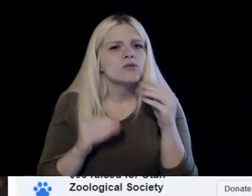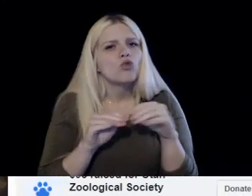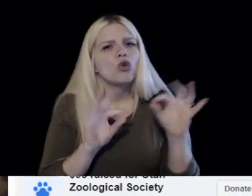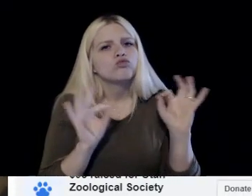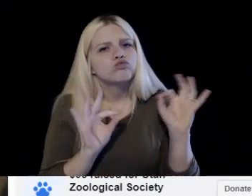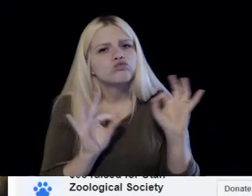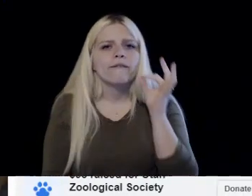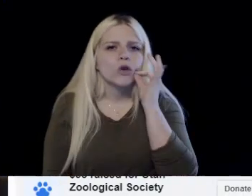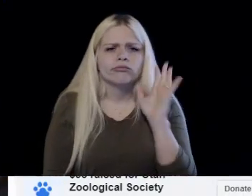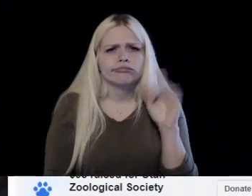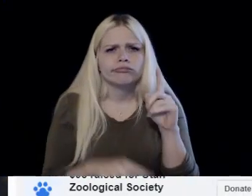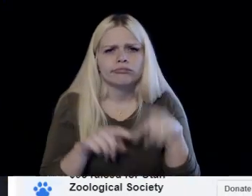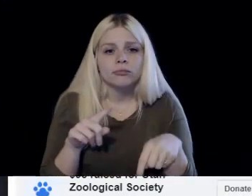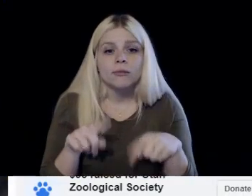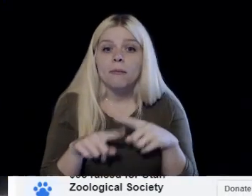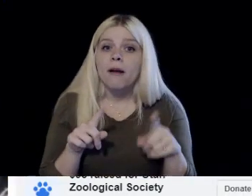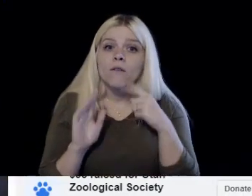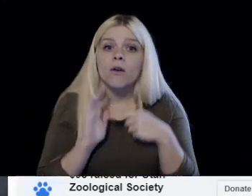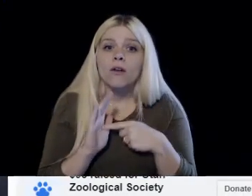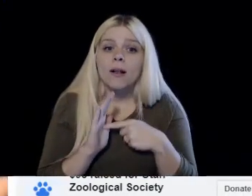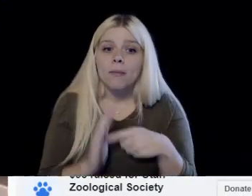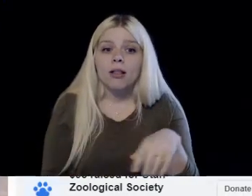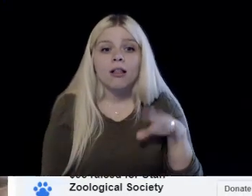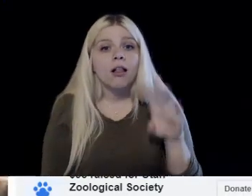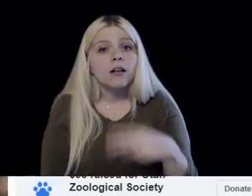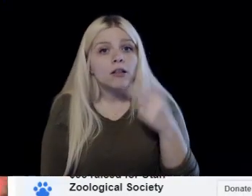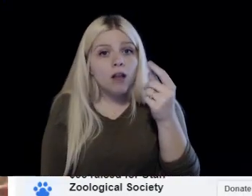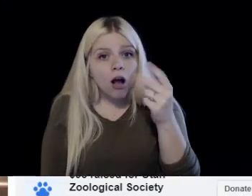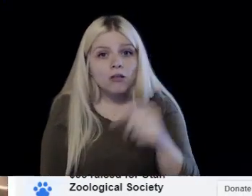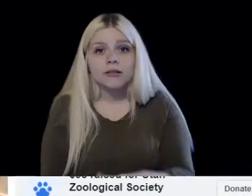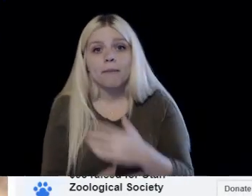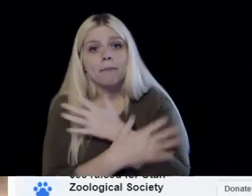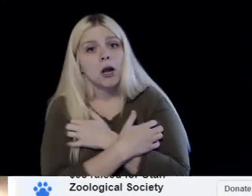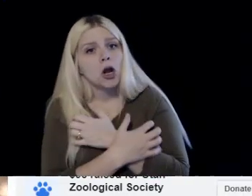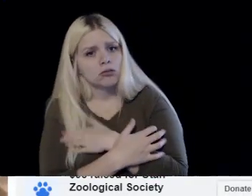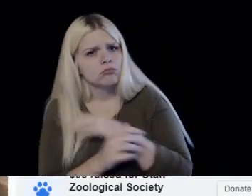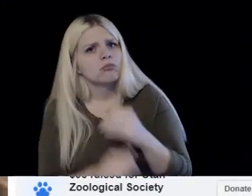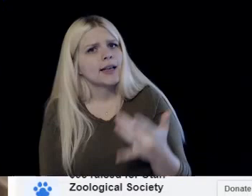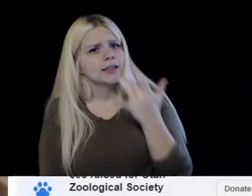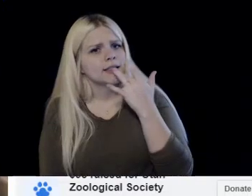But, things like dogs, or bears, have a much better ability to taste the food spectrum.